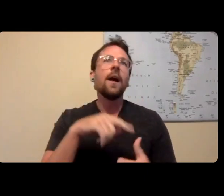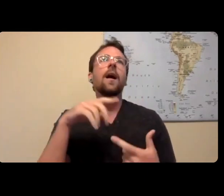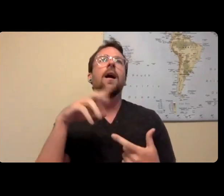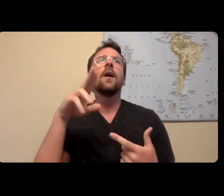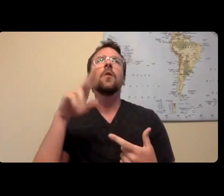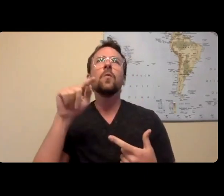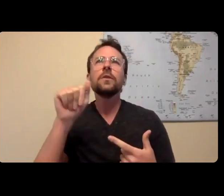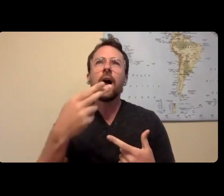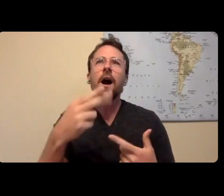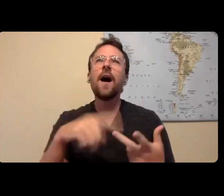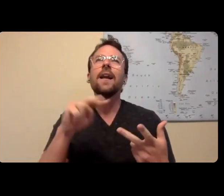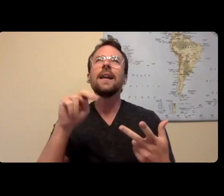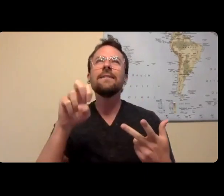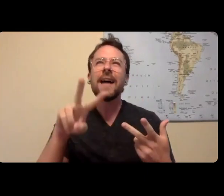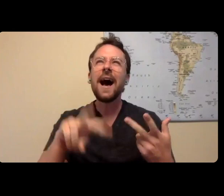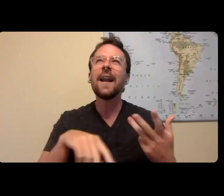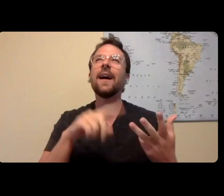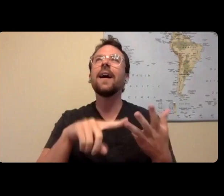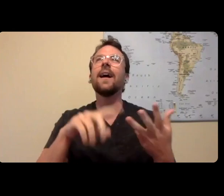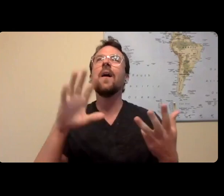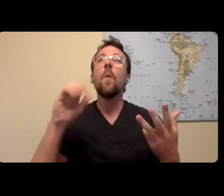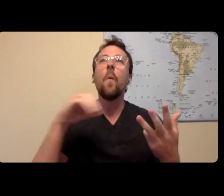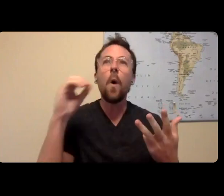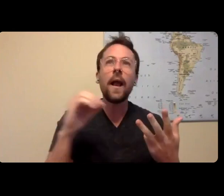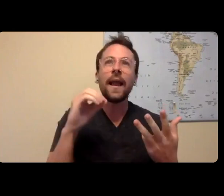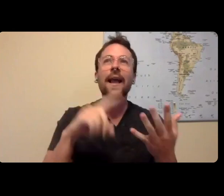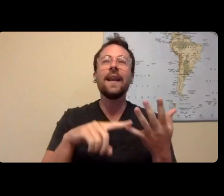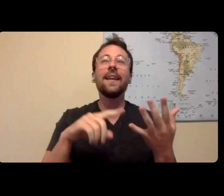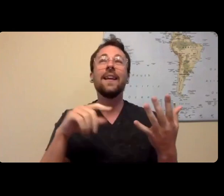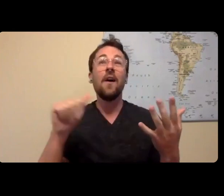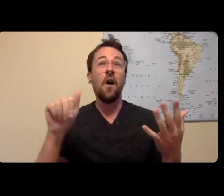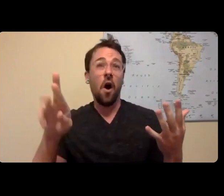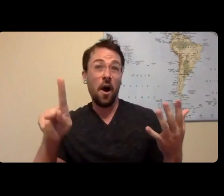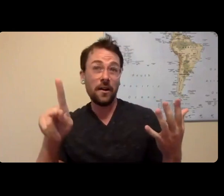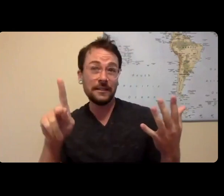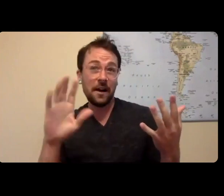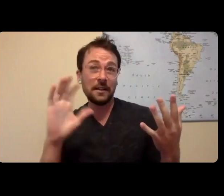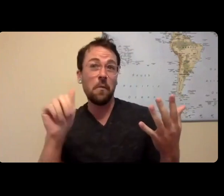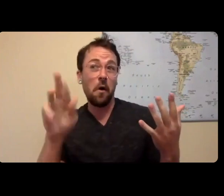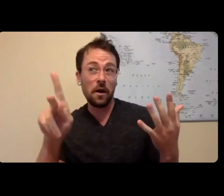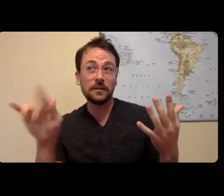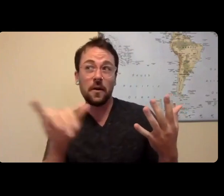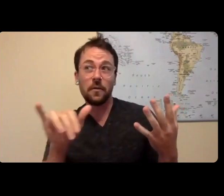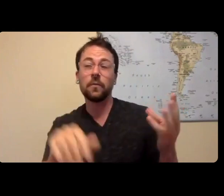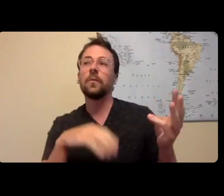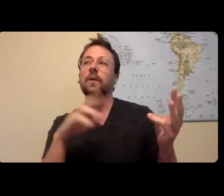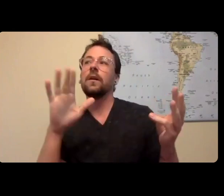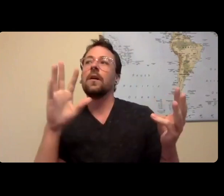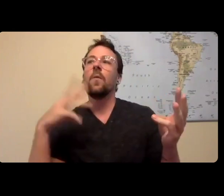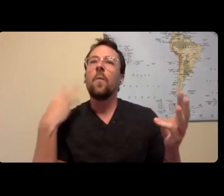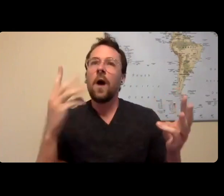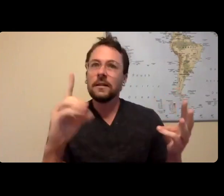There are a number of states that allow X. I believe California Utah, Nevada, Arkansas